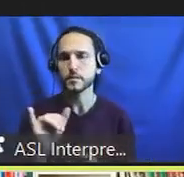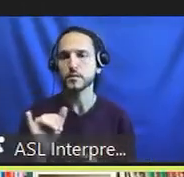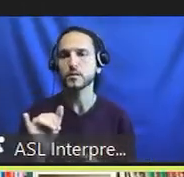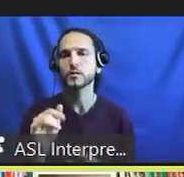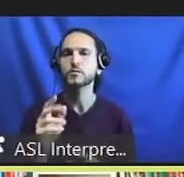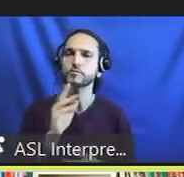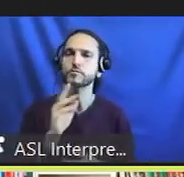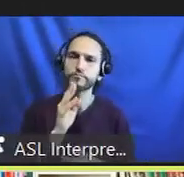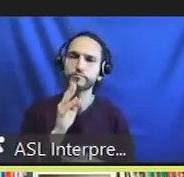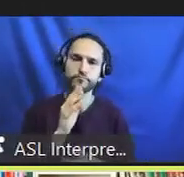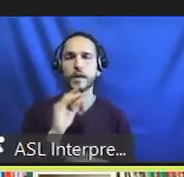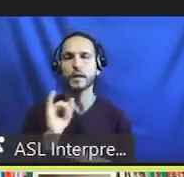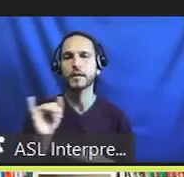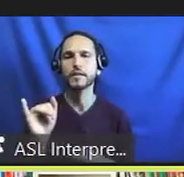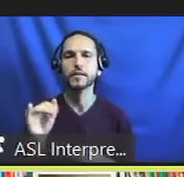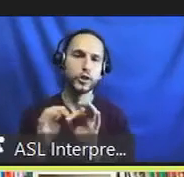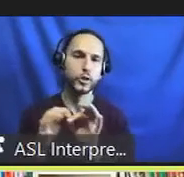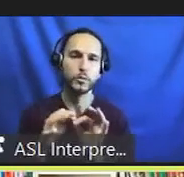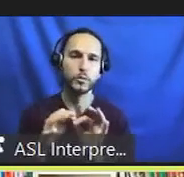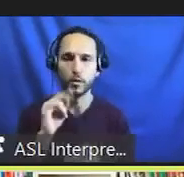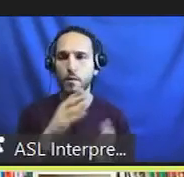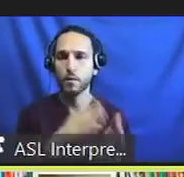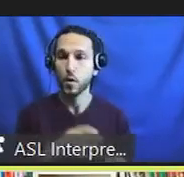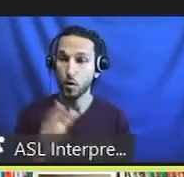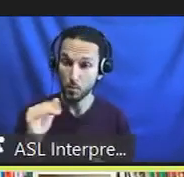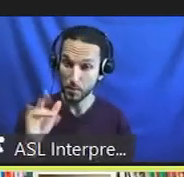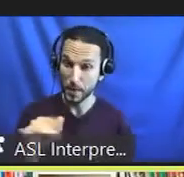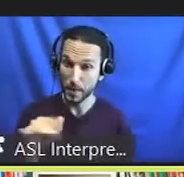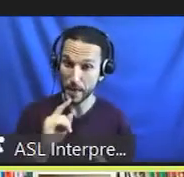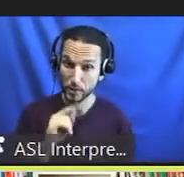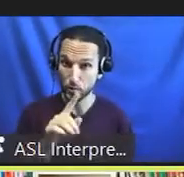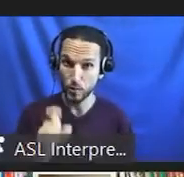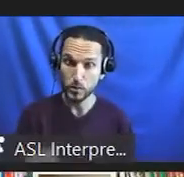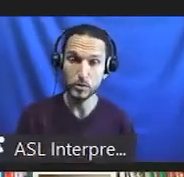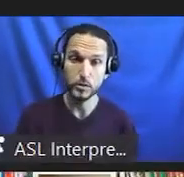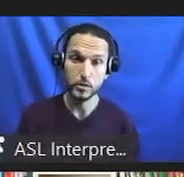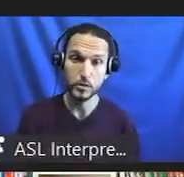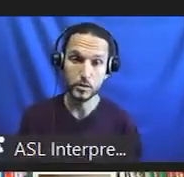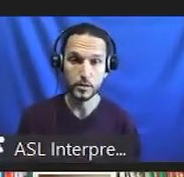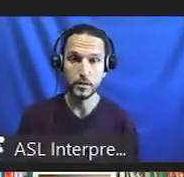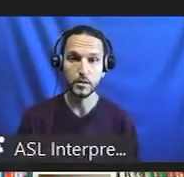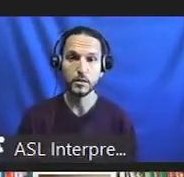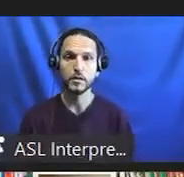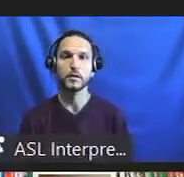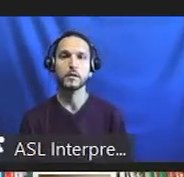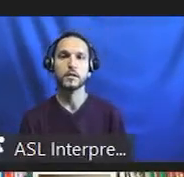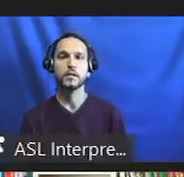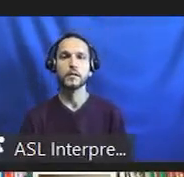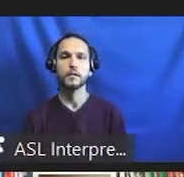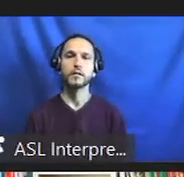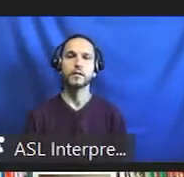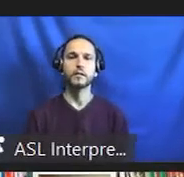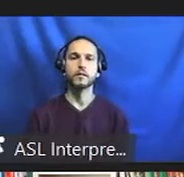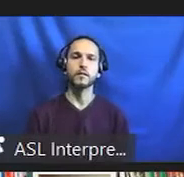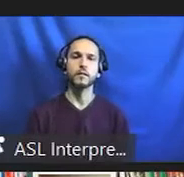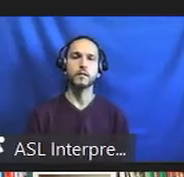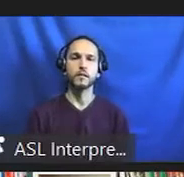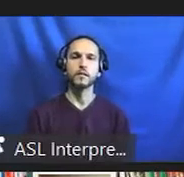I hope that answers your question. Adam, we have one here. Maybe this is both of us answering. I'm not sure.